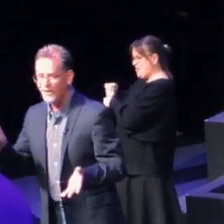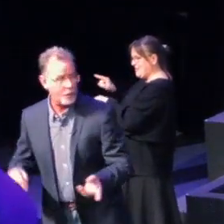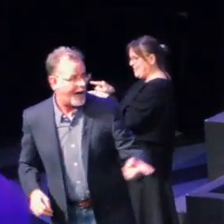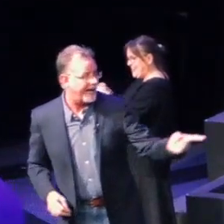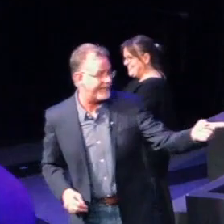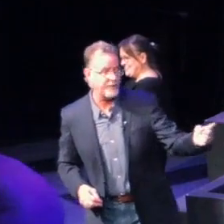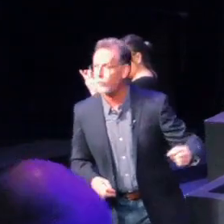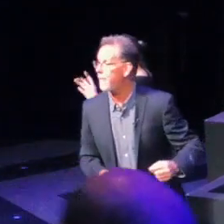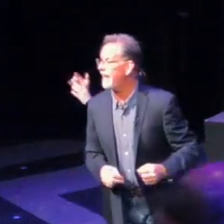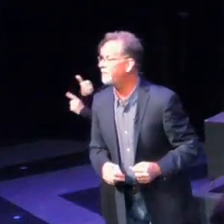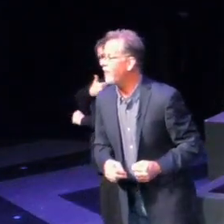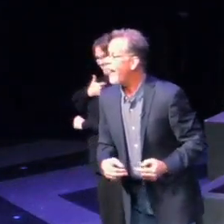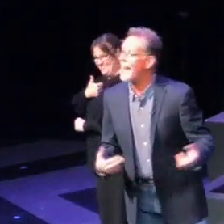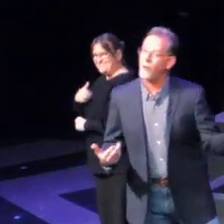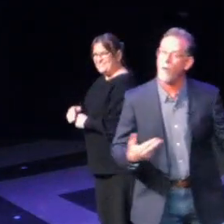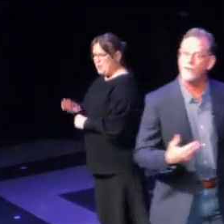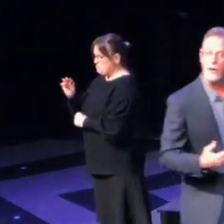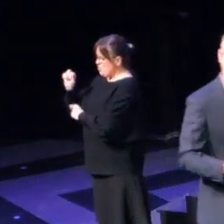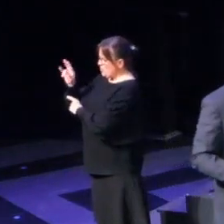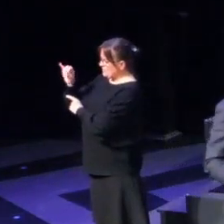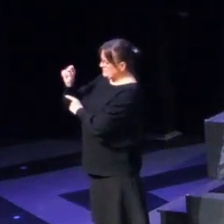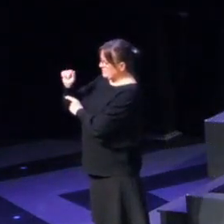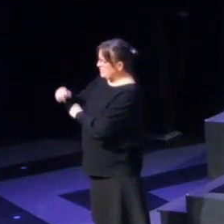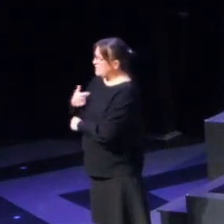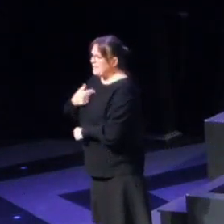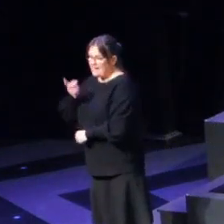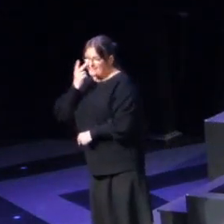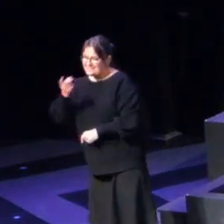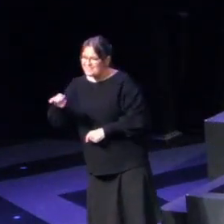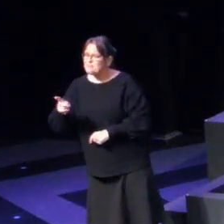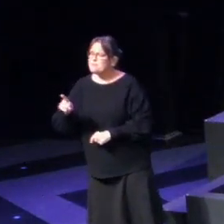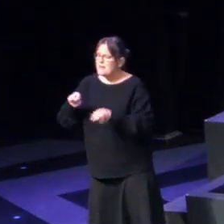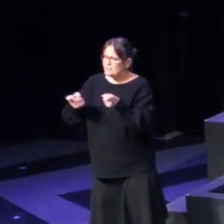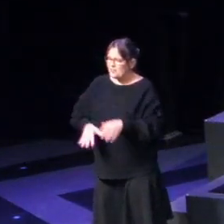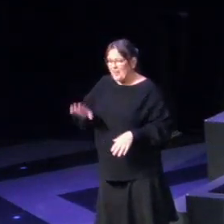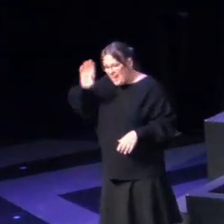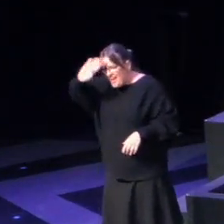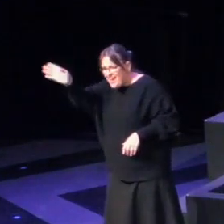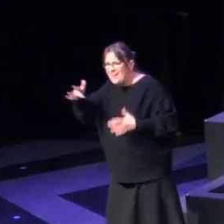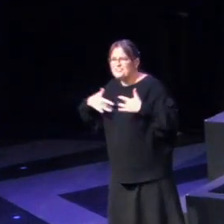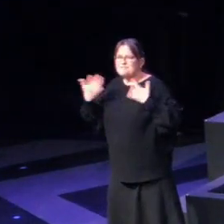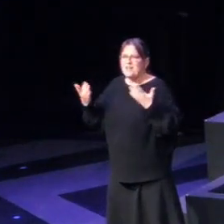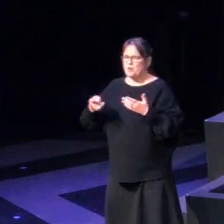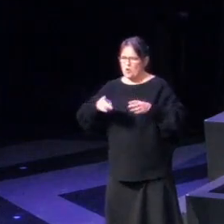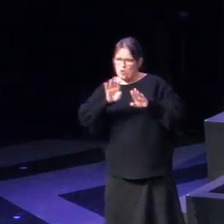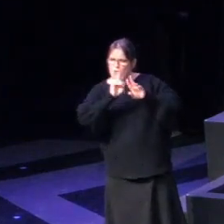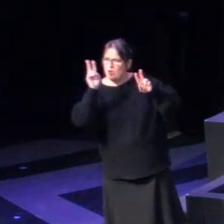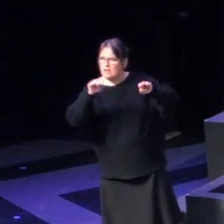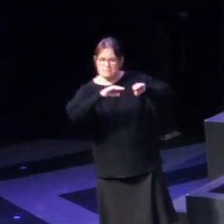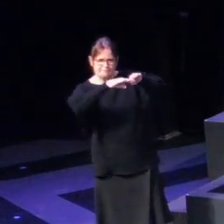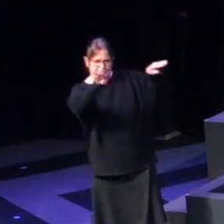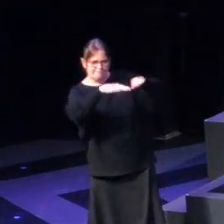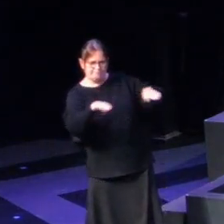So I see the store manager, I go over there and we'll talk and shop with the merchandise wall. We're talking about coffee. We're looking at this.